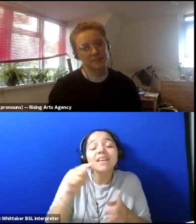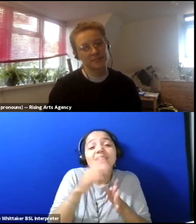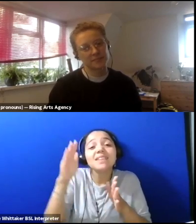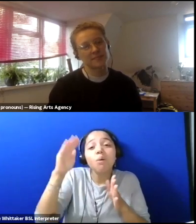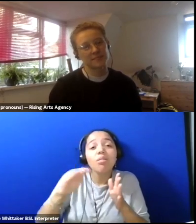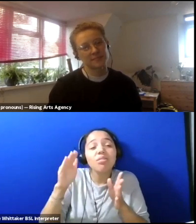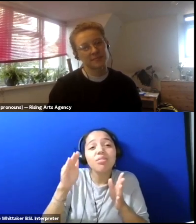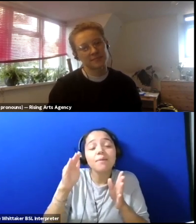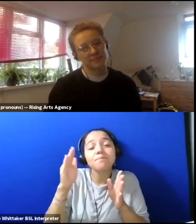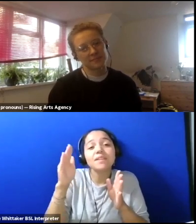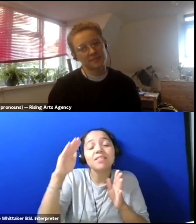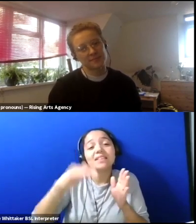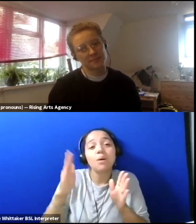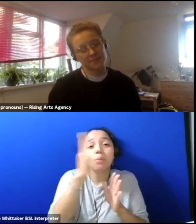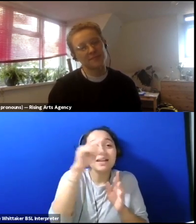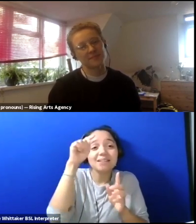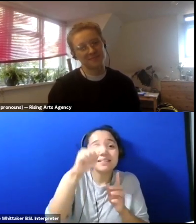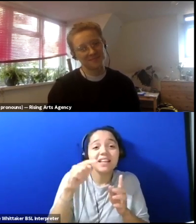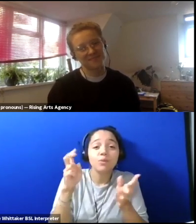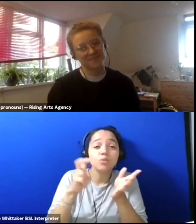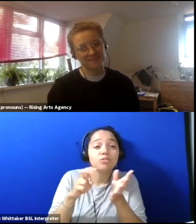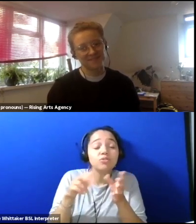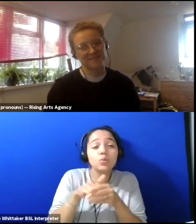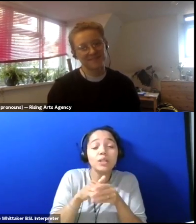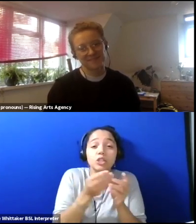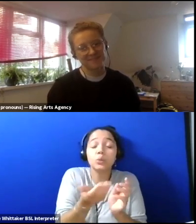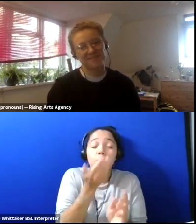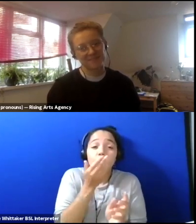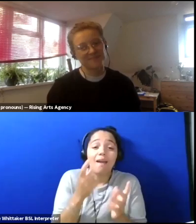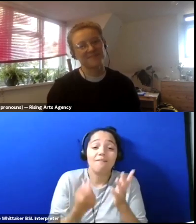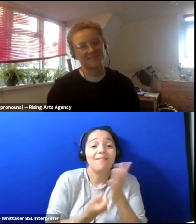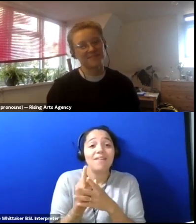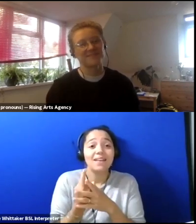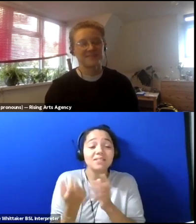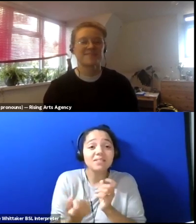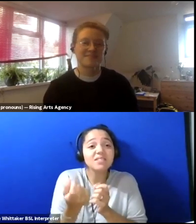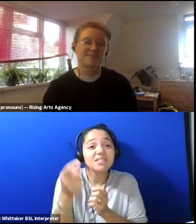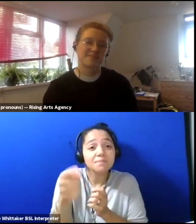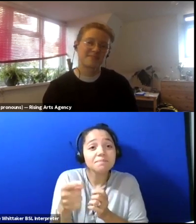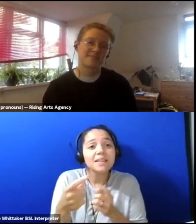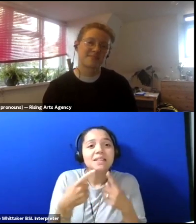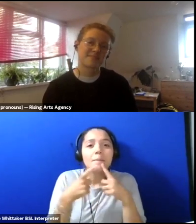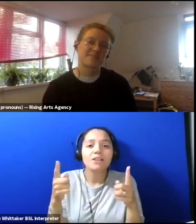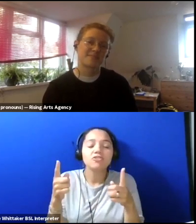If you joined soon, some events we've got coming up really soon. So I mentioned eviction resistance.